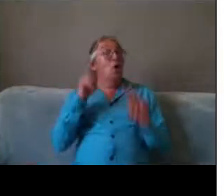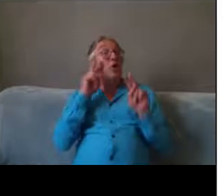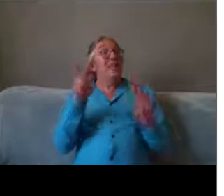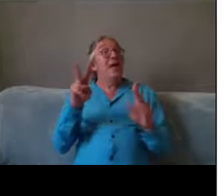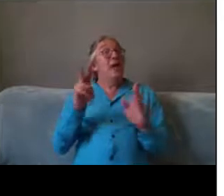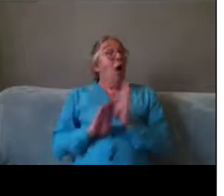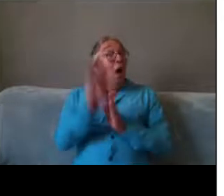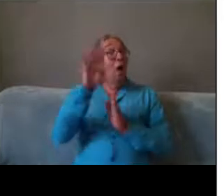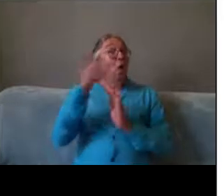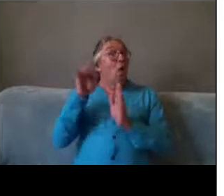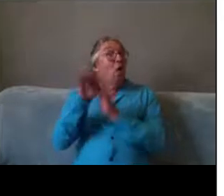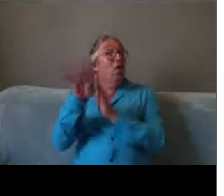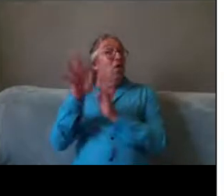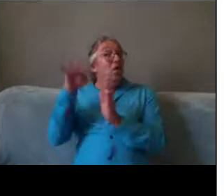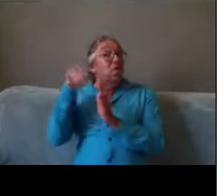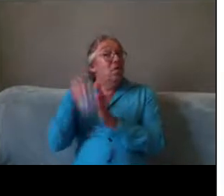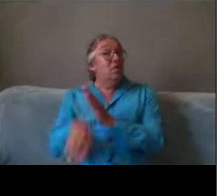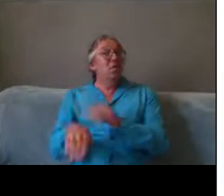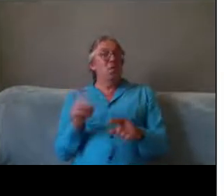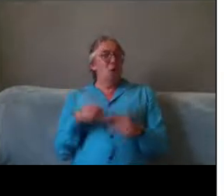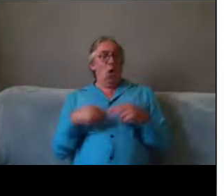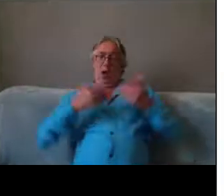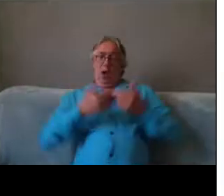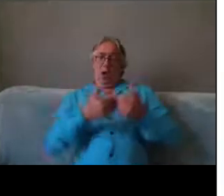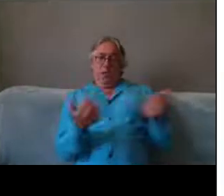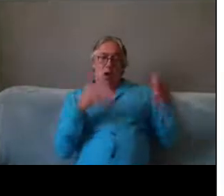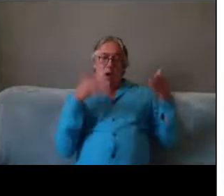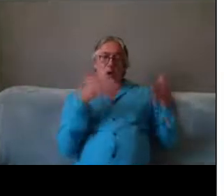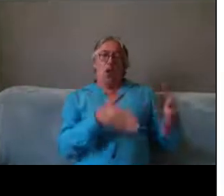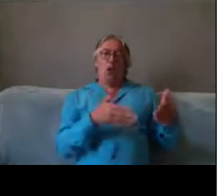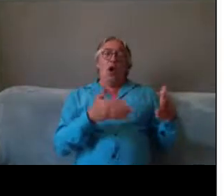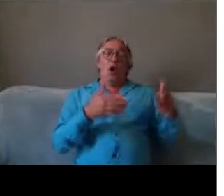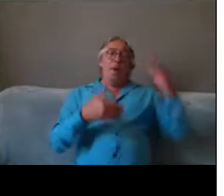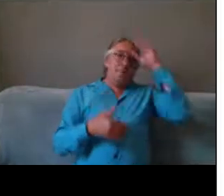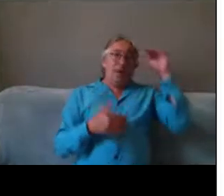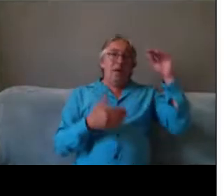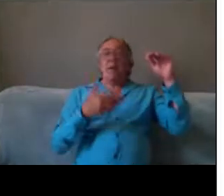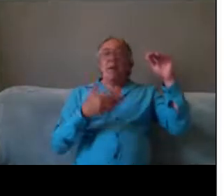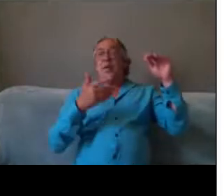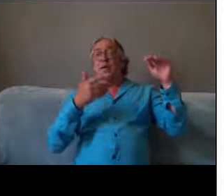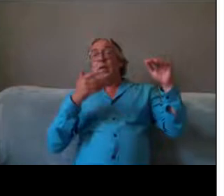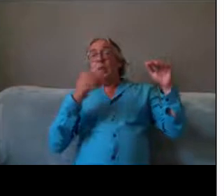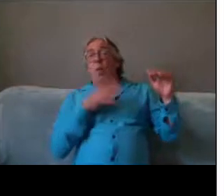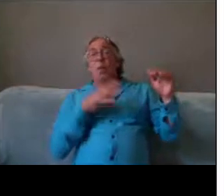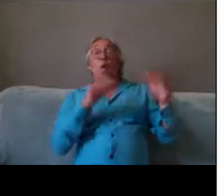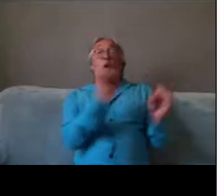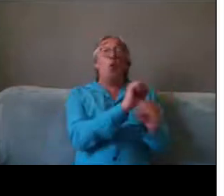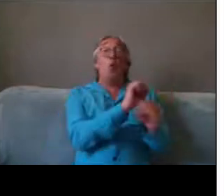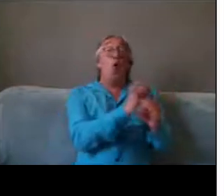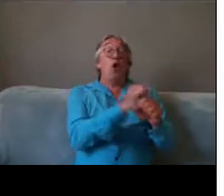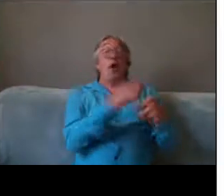creating and ensuring adequate conditions to learn, work, volunteer abroad for people with fewer opportunities,